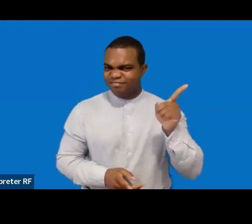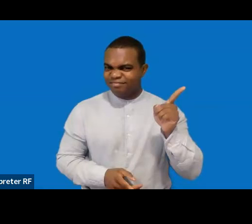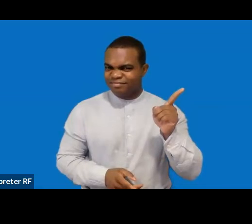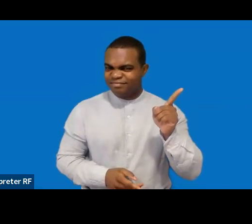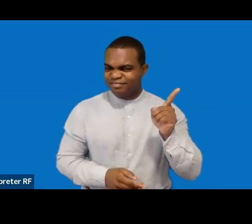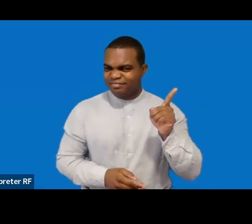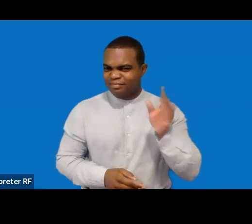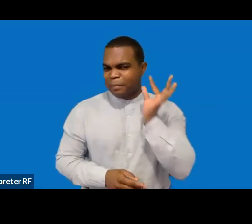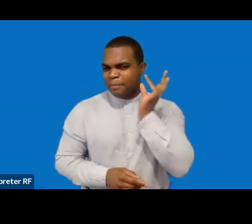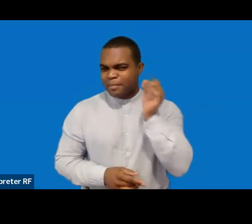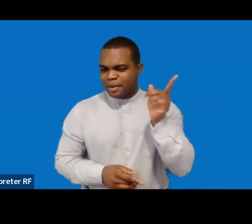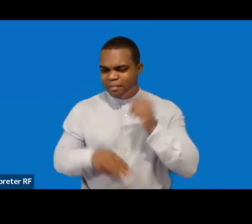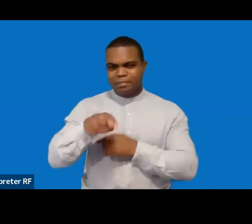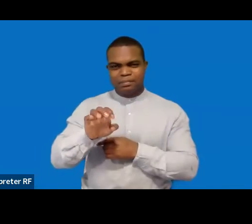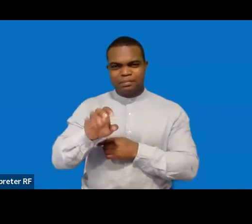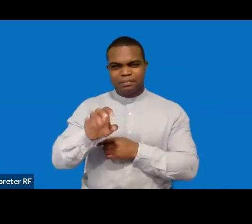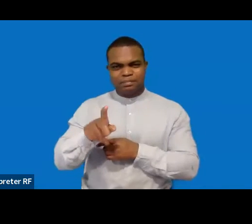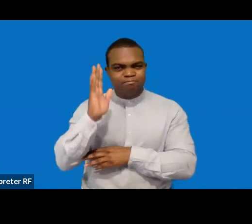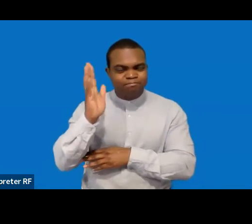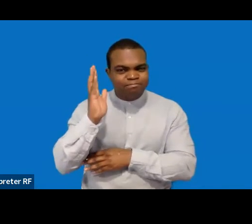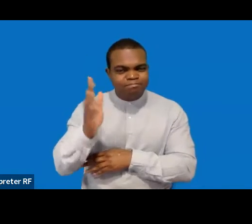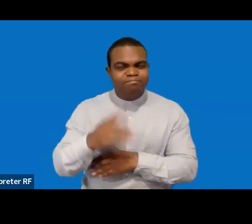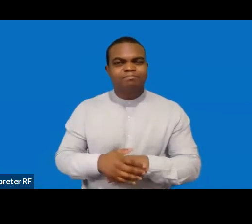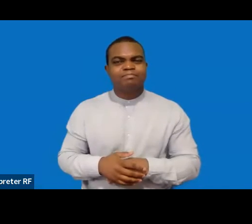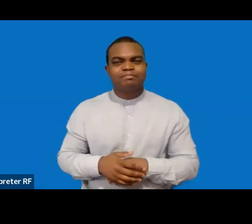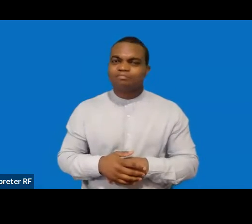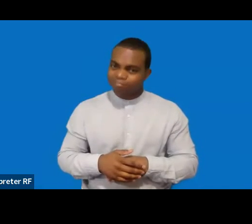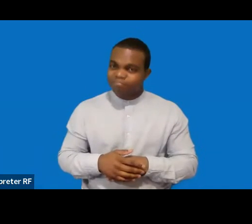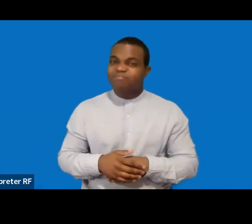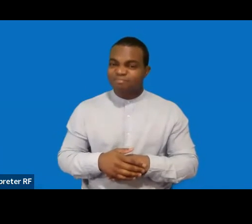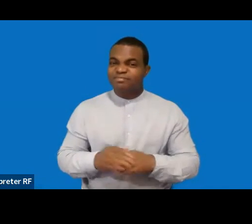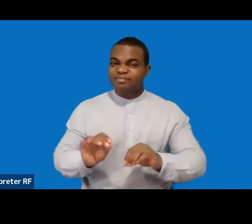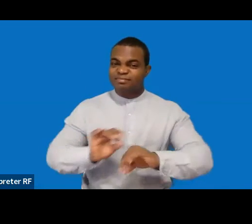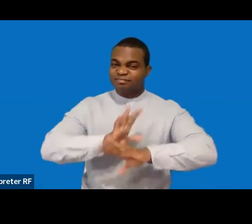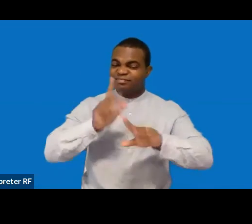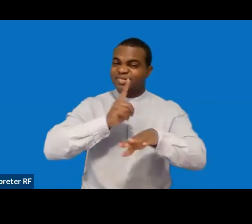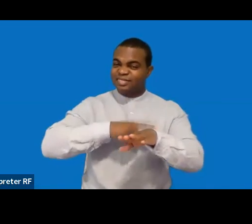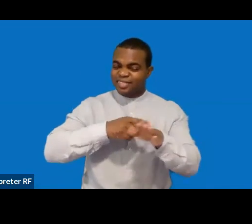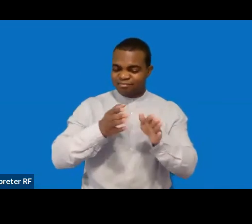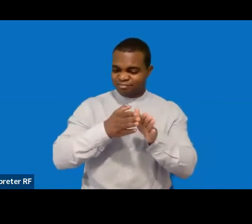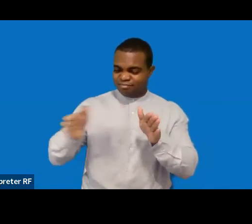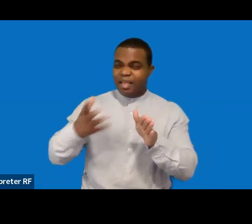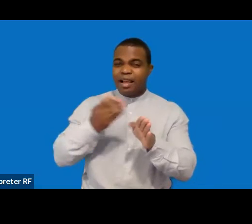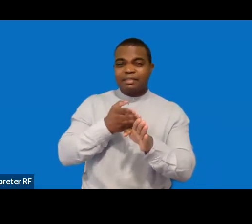from the negotiators, policy-makers and decision-makers to have this card ready.